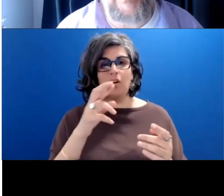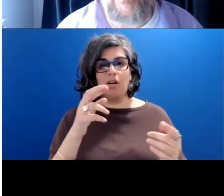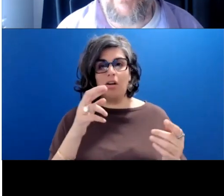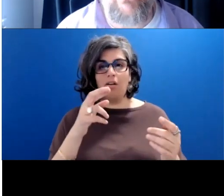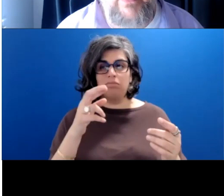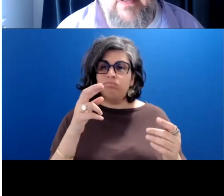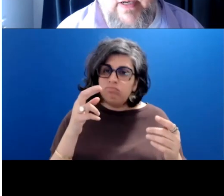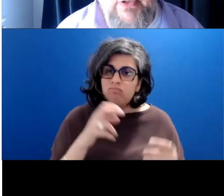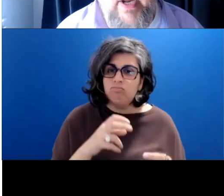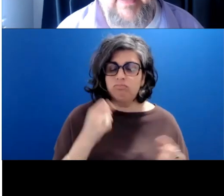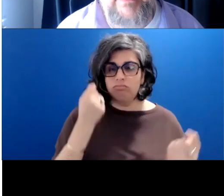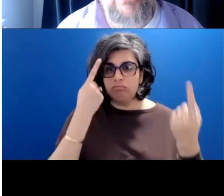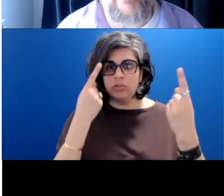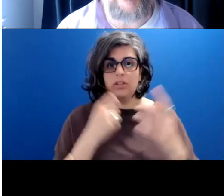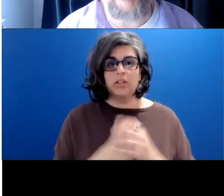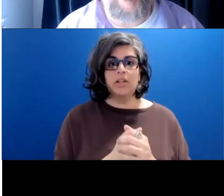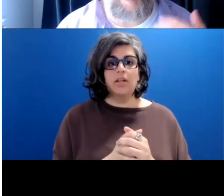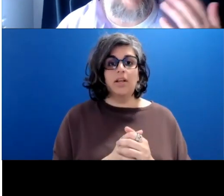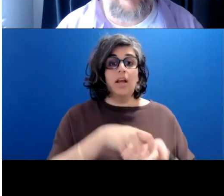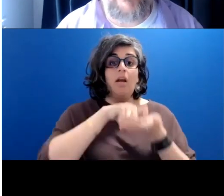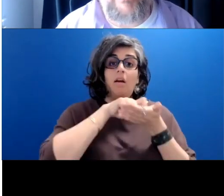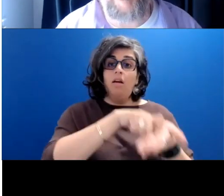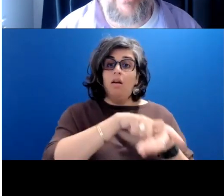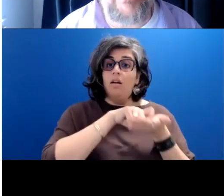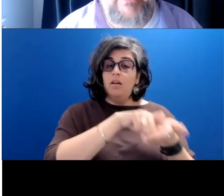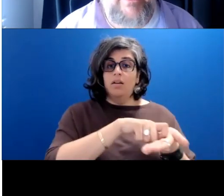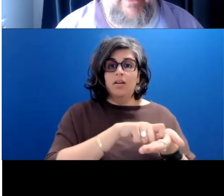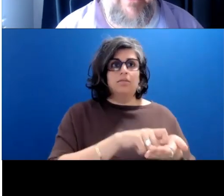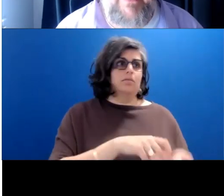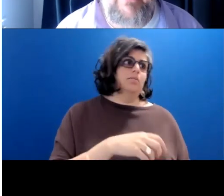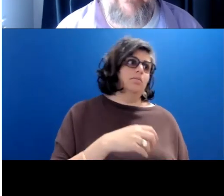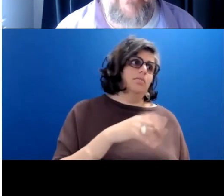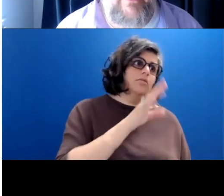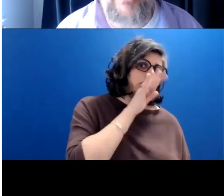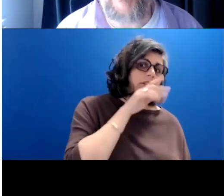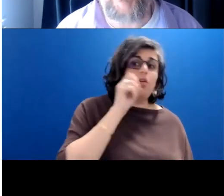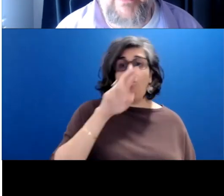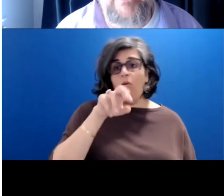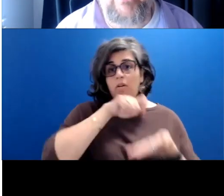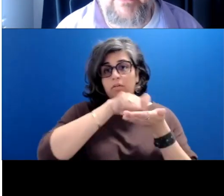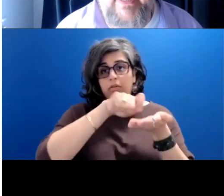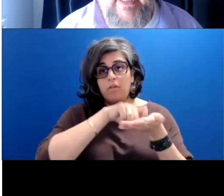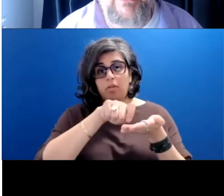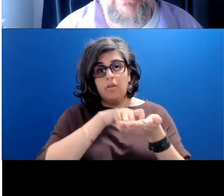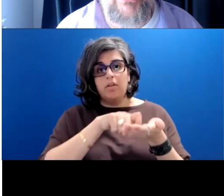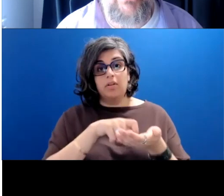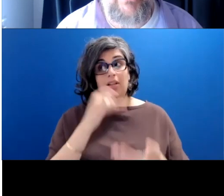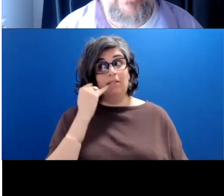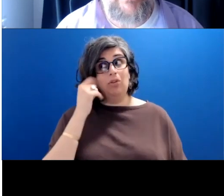and this could be a written contract as well as, you know, a verbal contract about if you have any strings that are attached to,